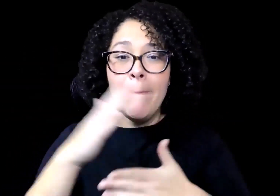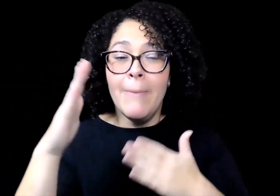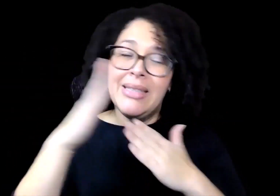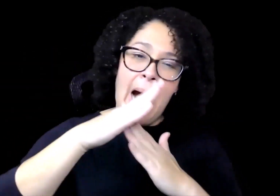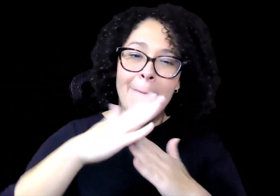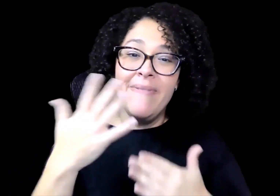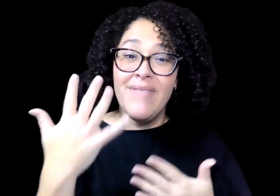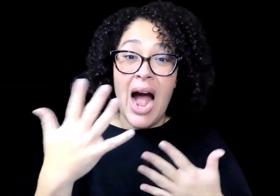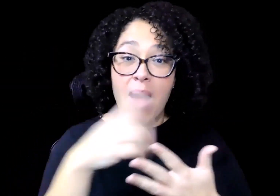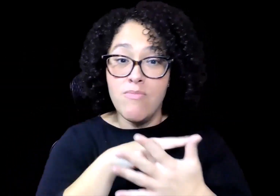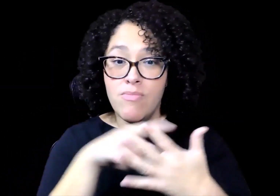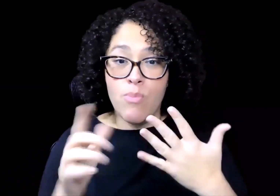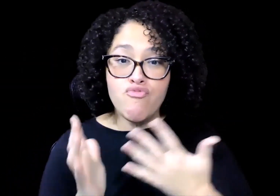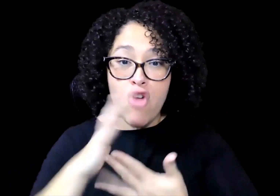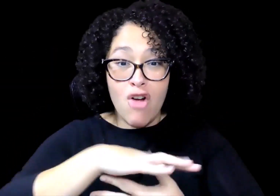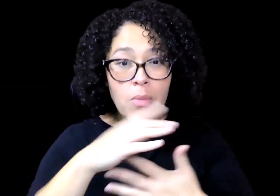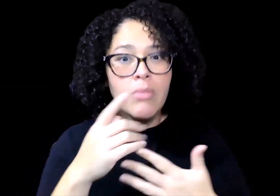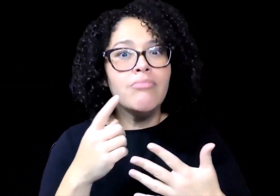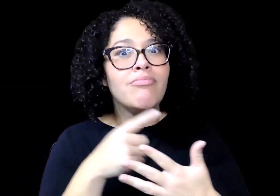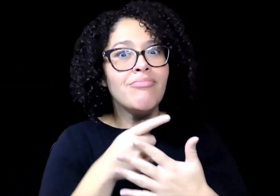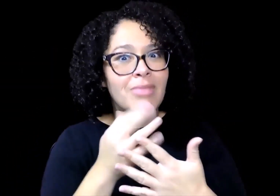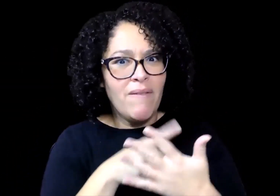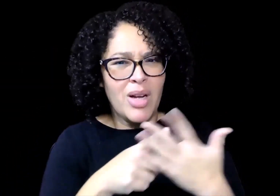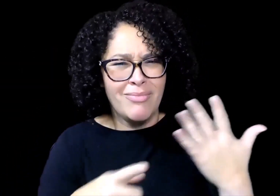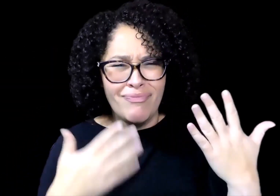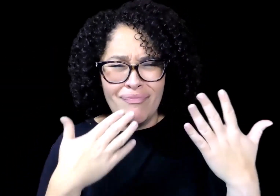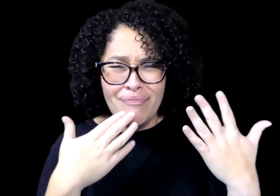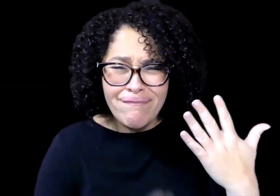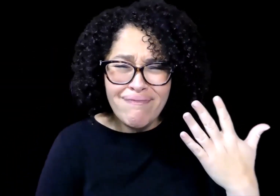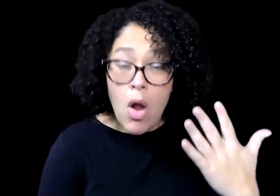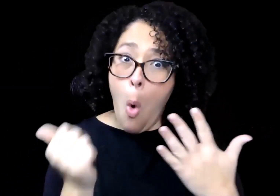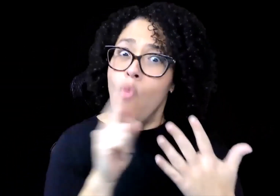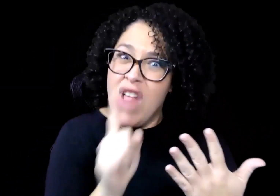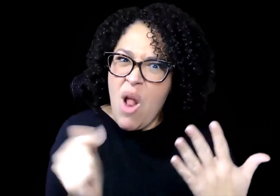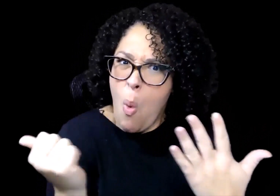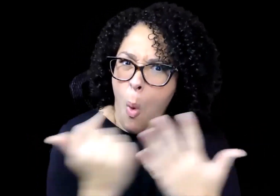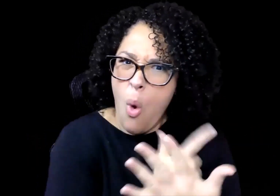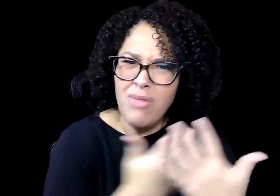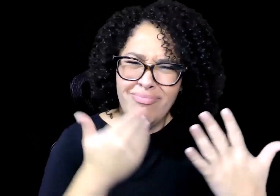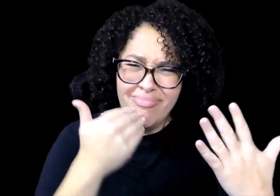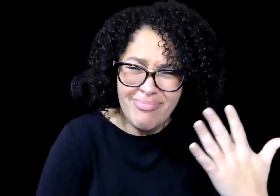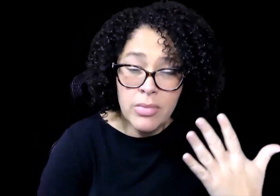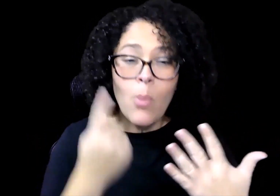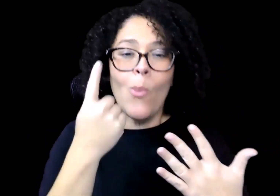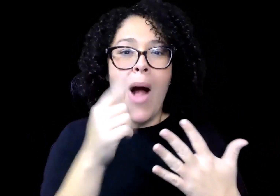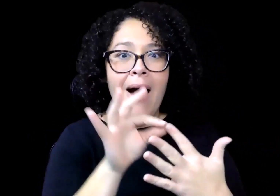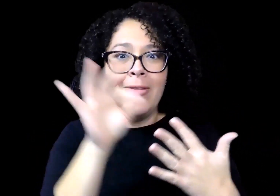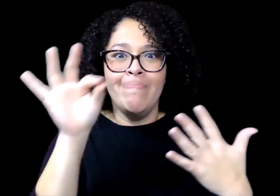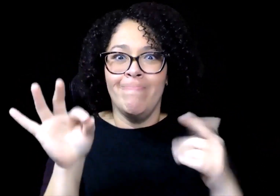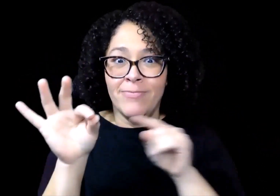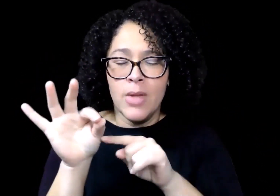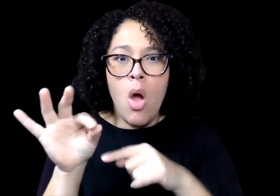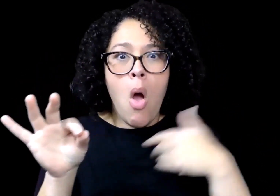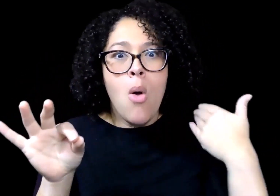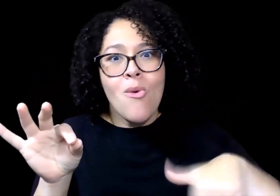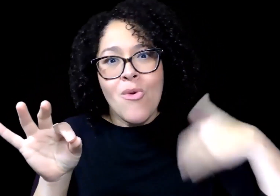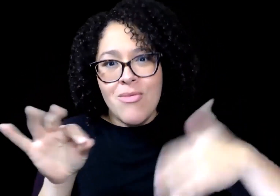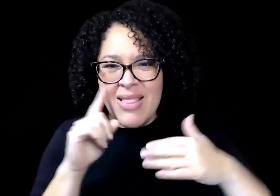and we prioritized five issues all of them were excellent issues but one